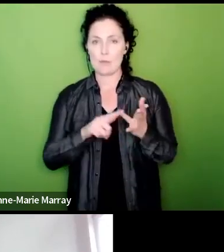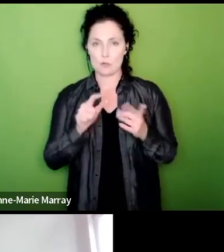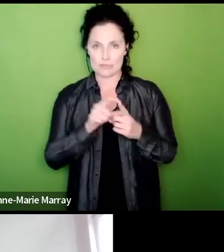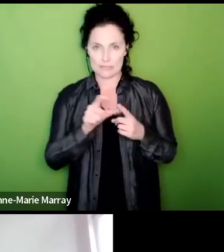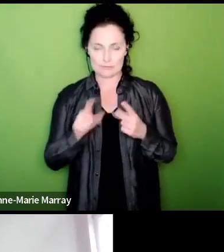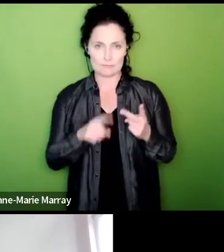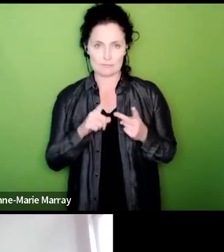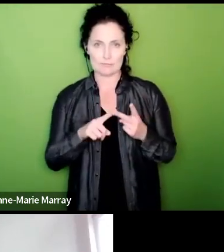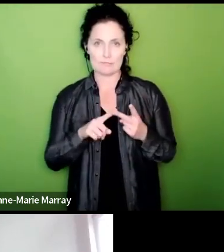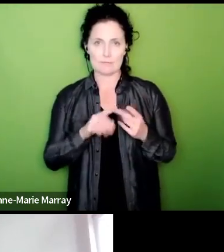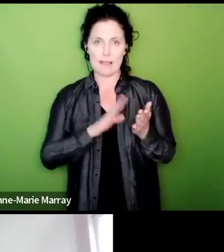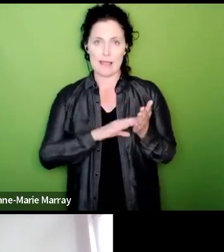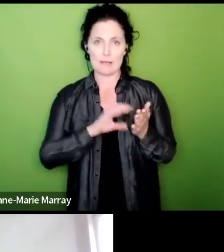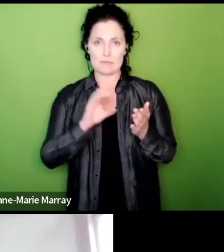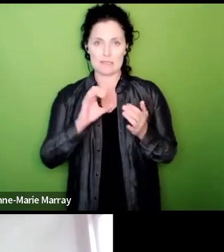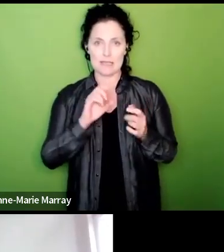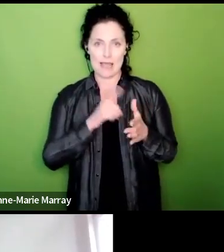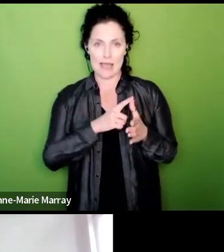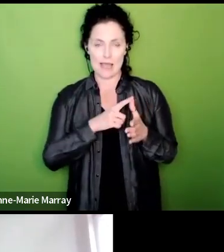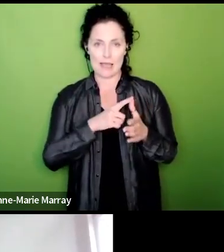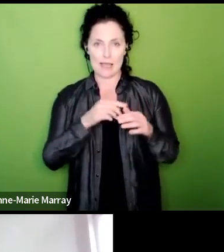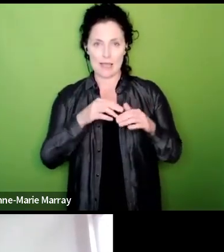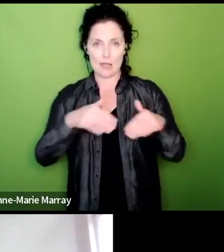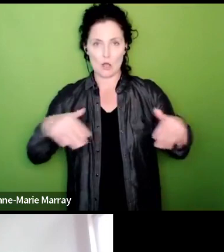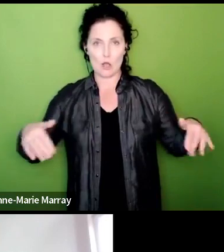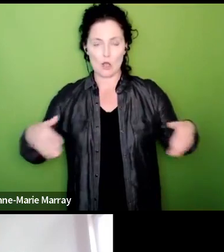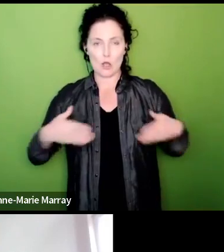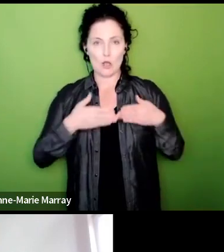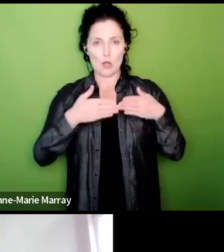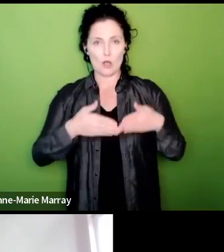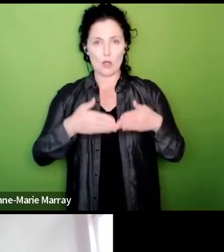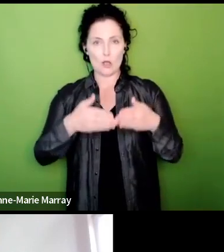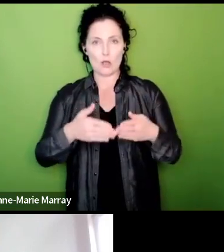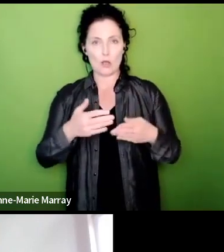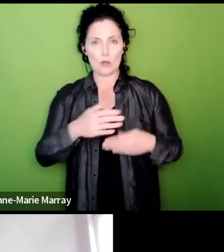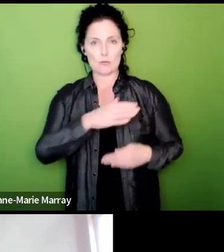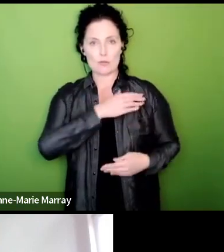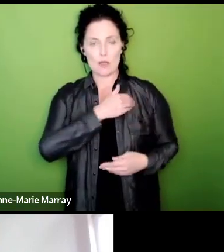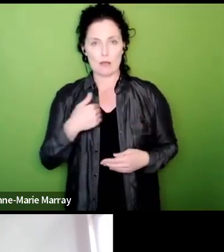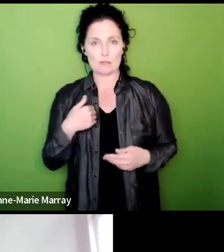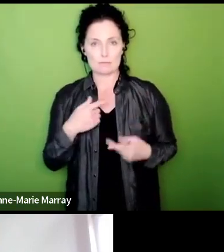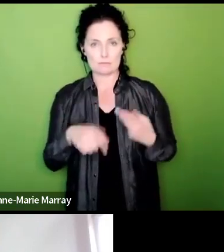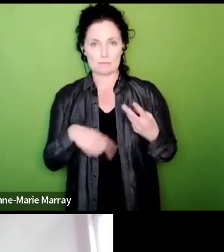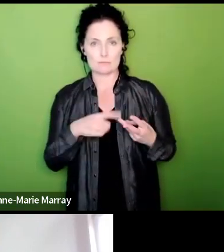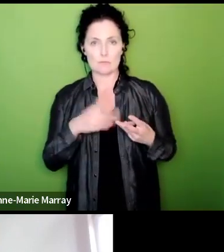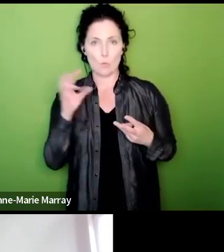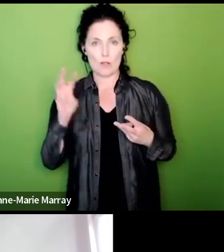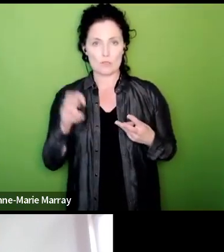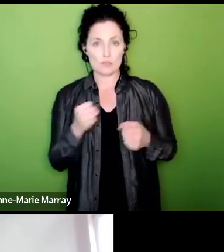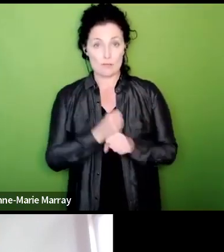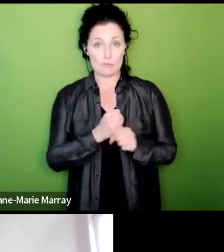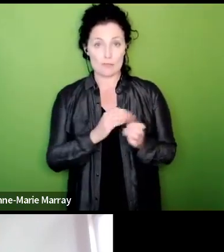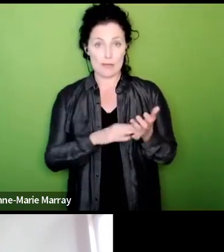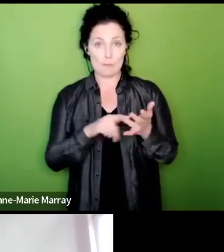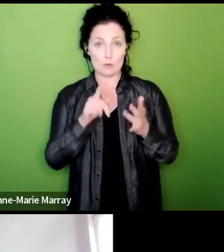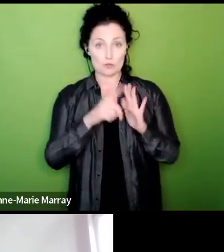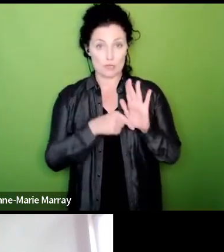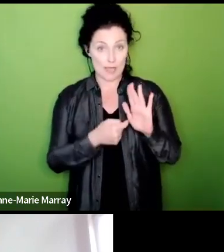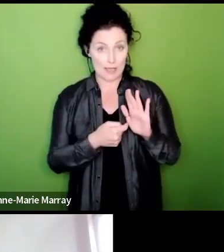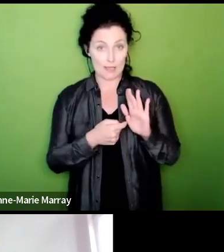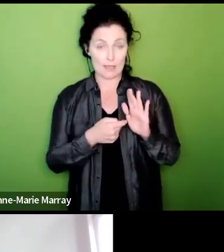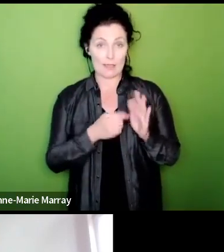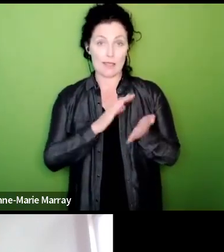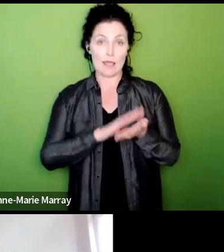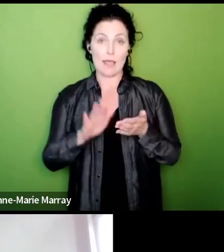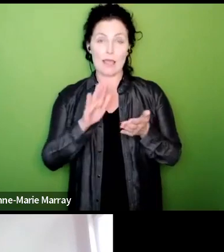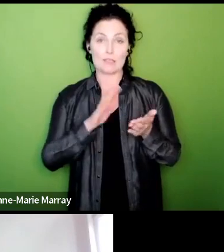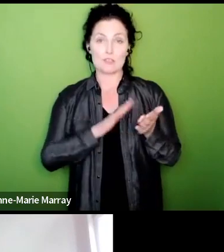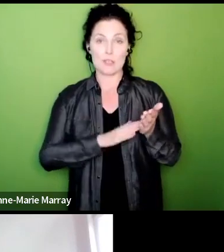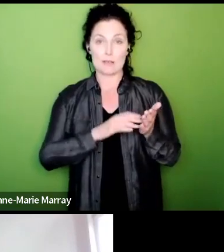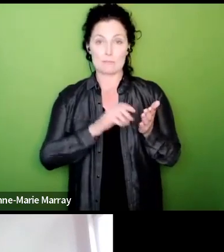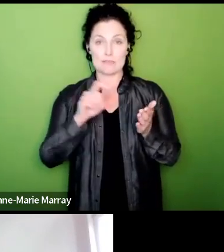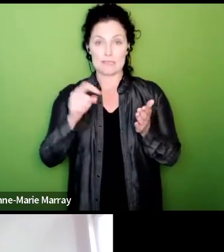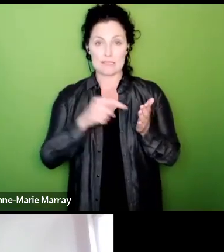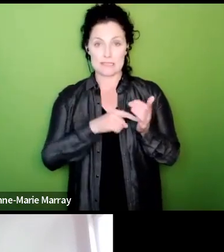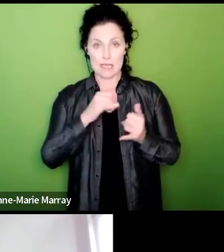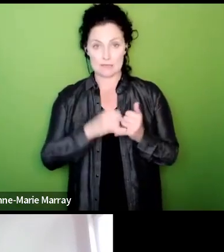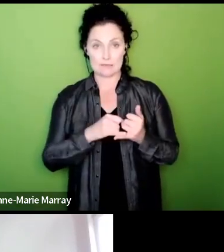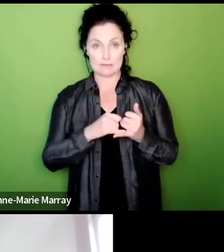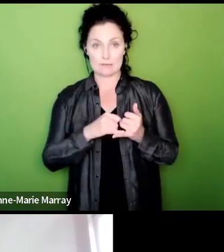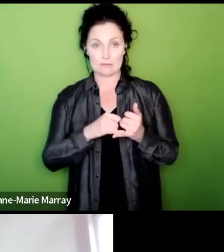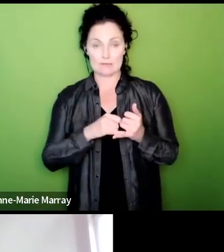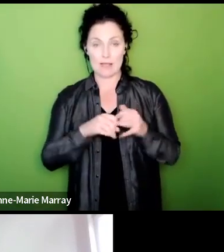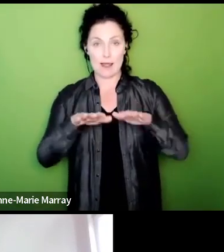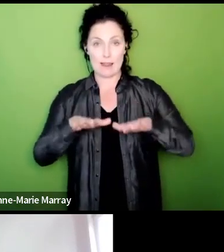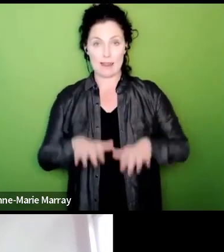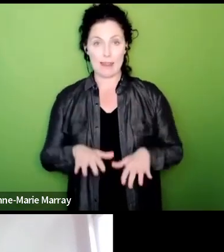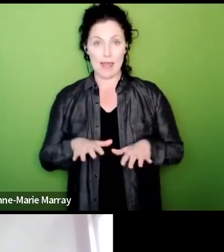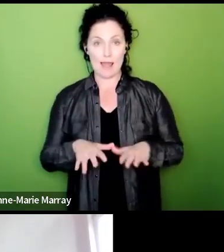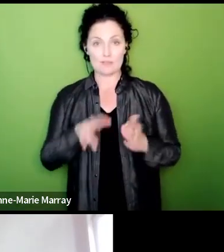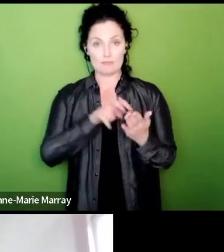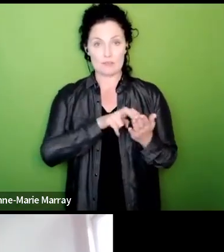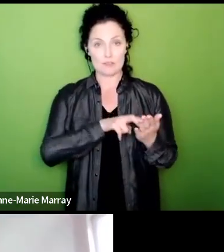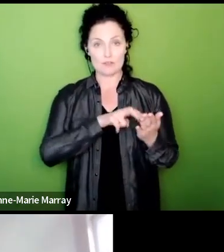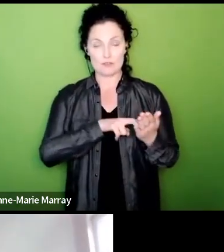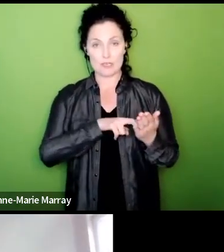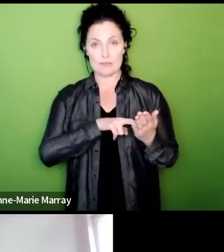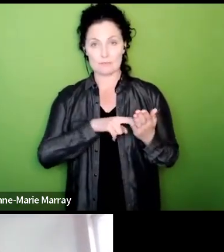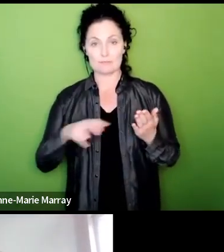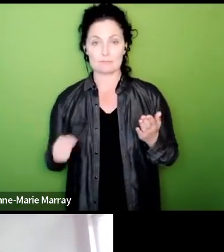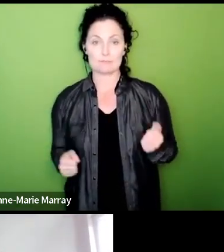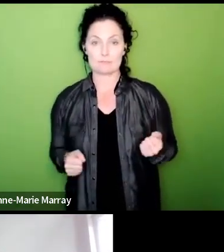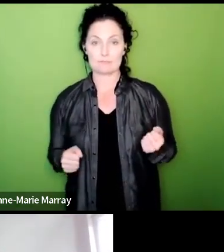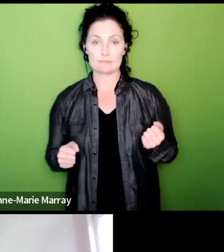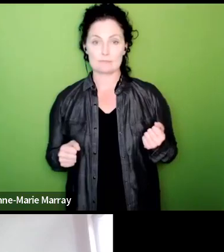MCA so the coastguards Welsh government MOJ Hmcts Land registry land registry and then Vivian asks